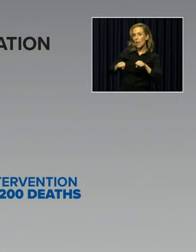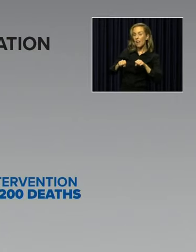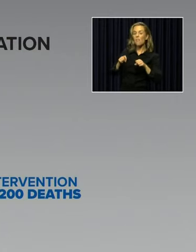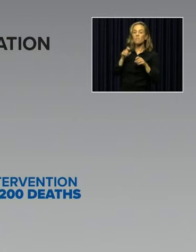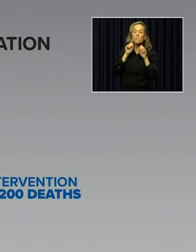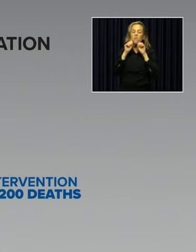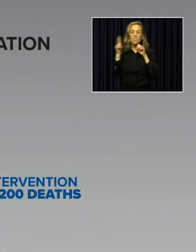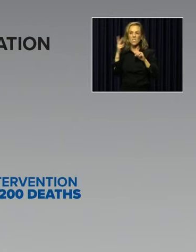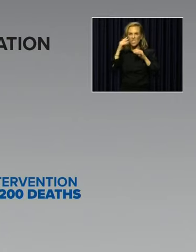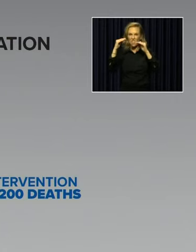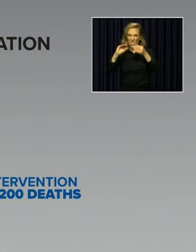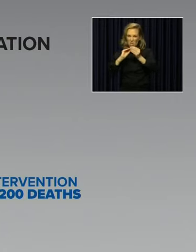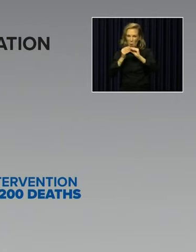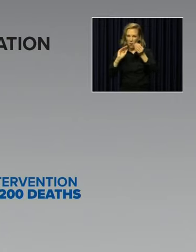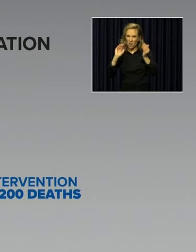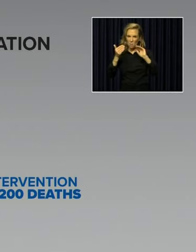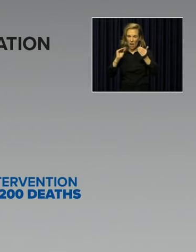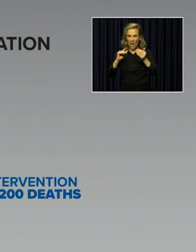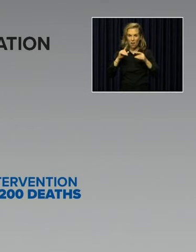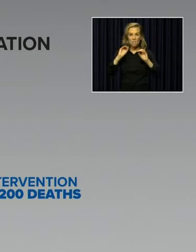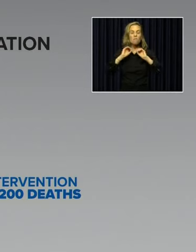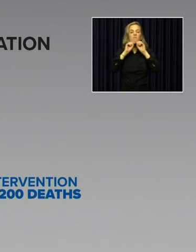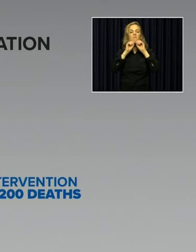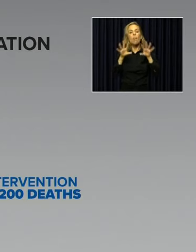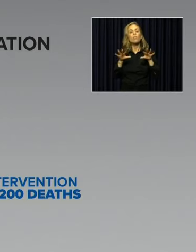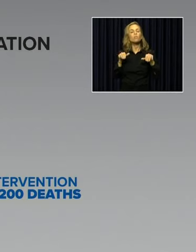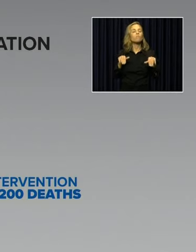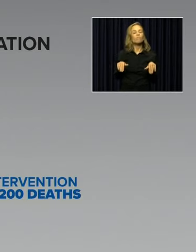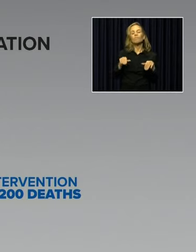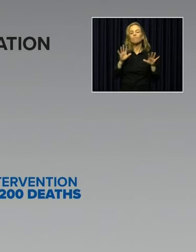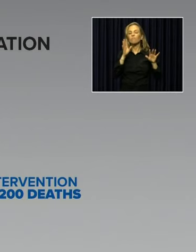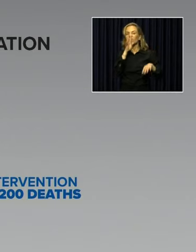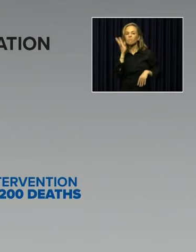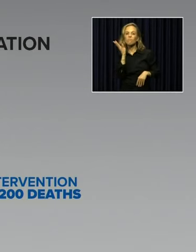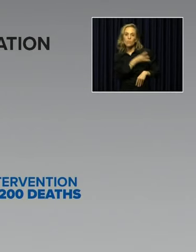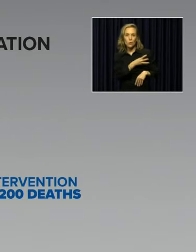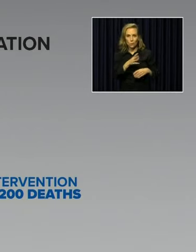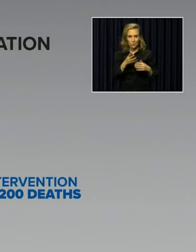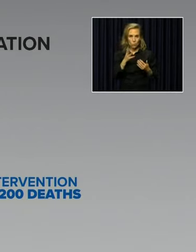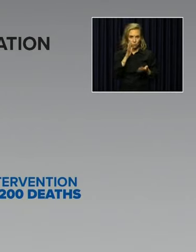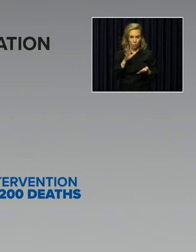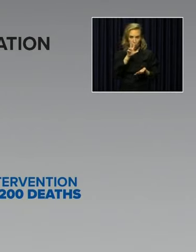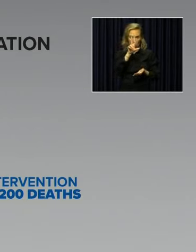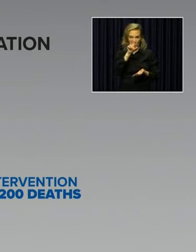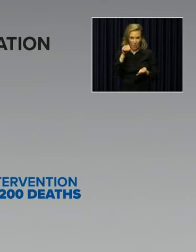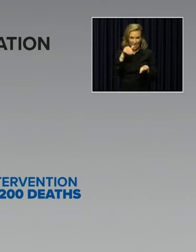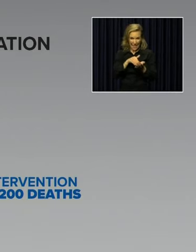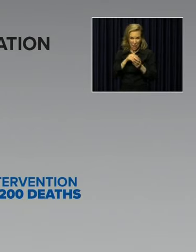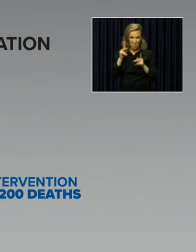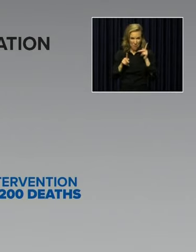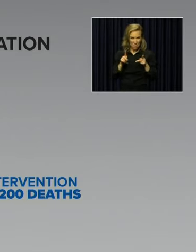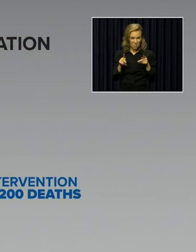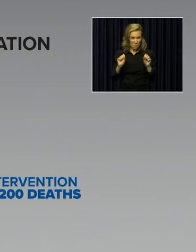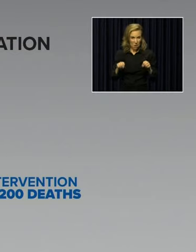WE ACTED AGGRESSIVELY. WE WORKED FAST. THAT SHOULDN'T HAPPEN. BUT WHAT IT SHOWS IS THE